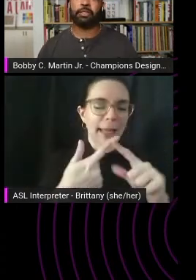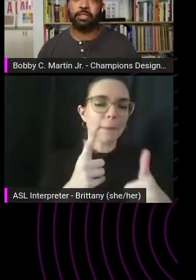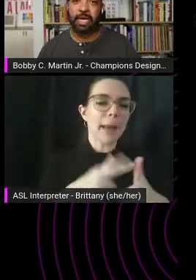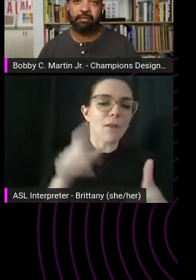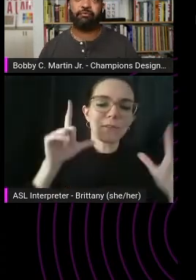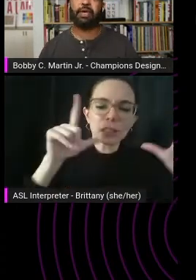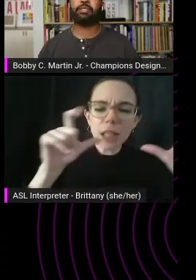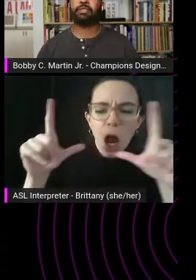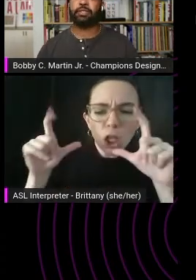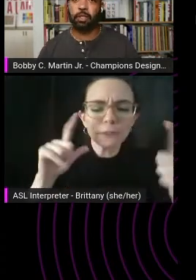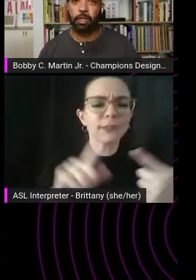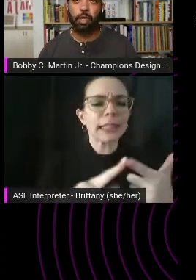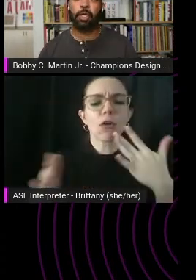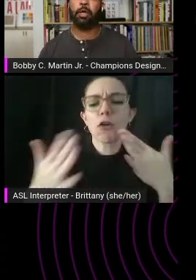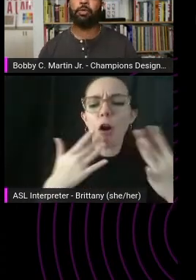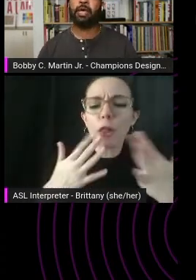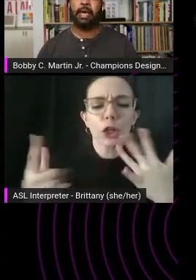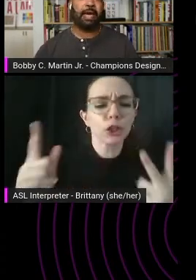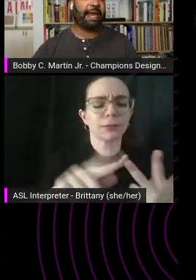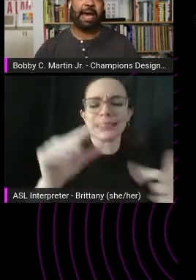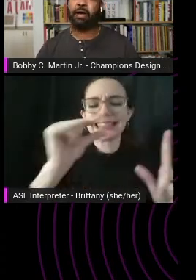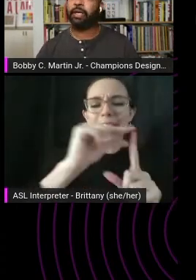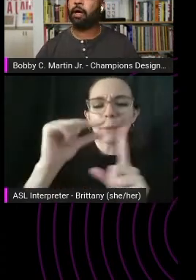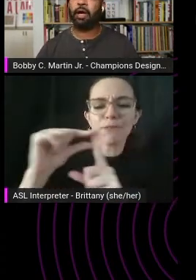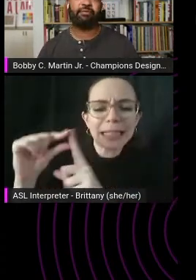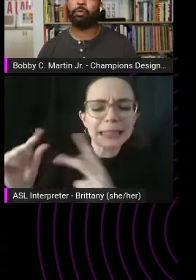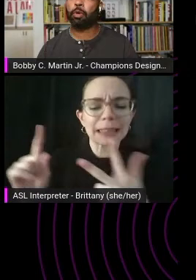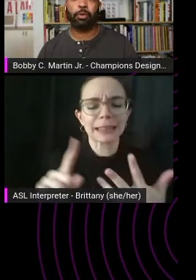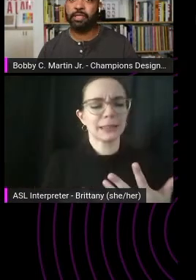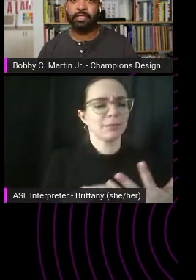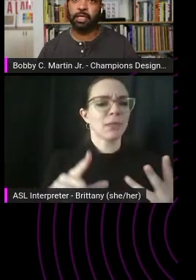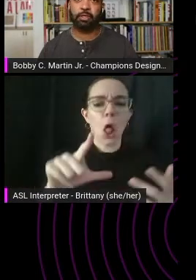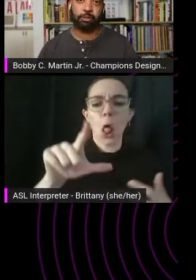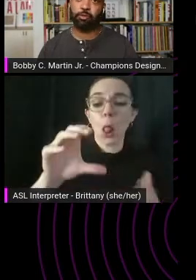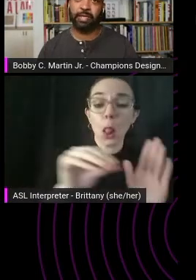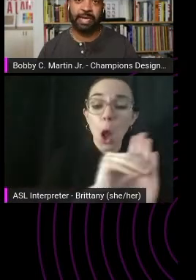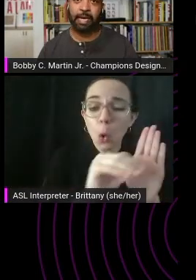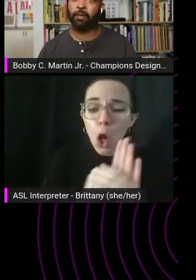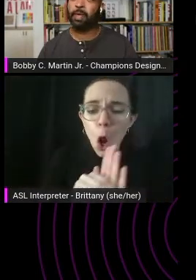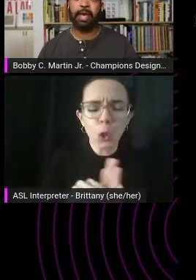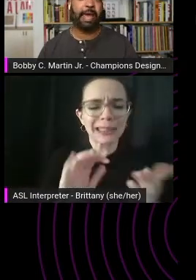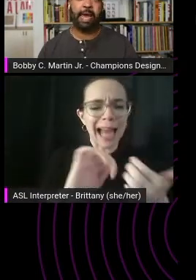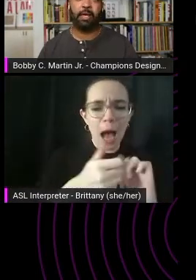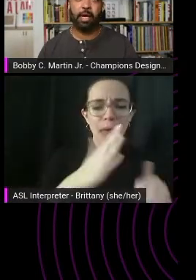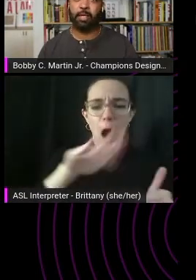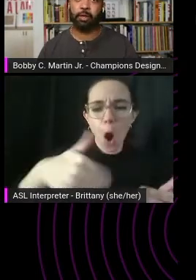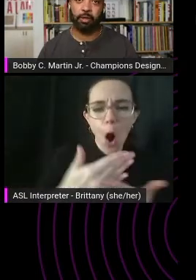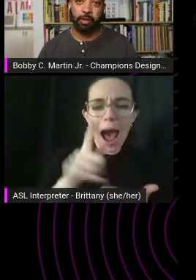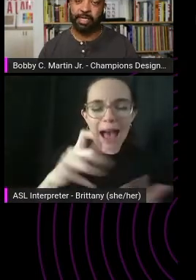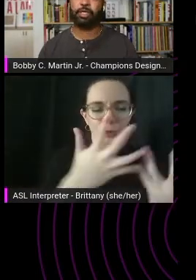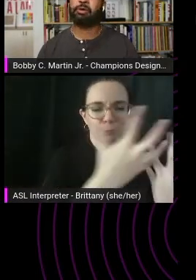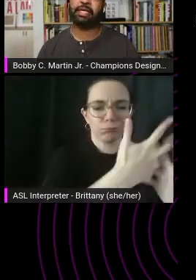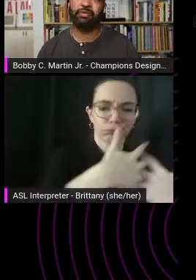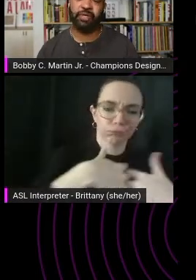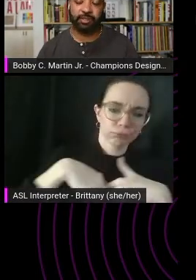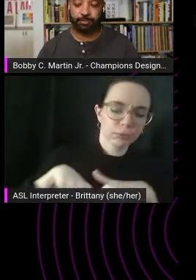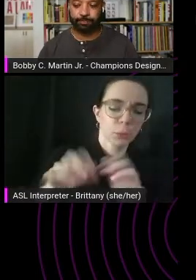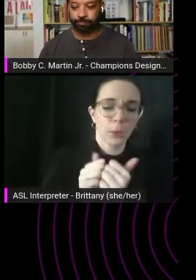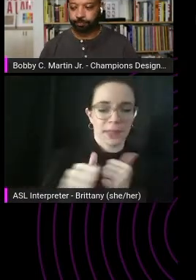the typefaces, the logos, and how they all have to work with each other through layout and other interactivities.